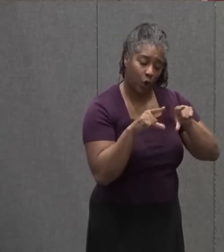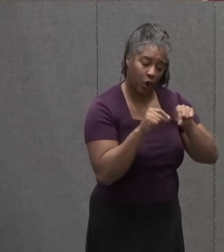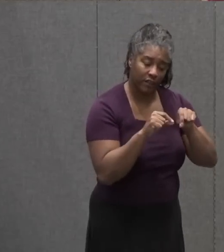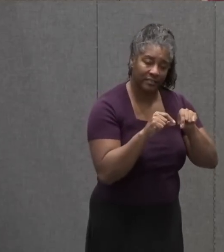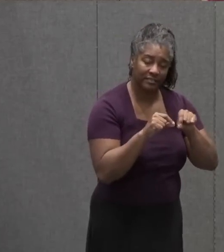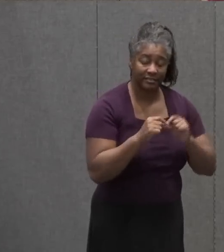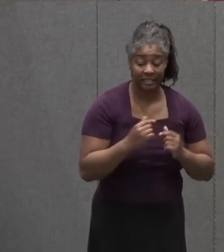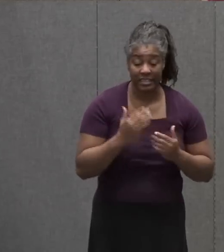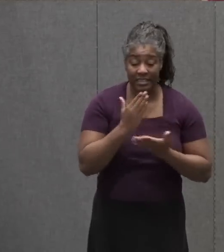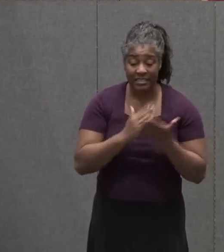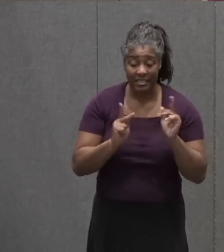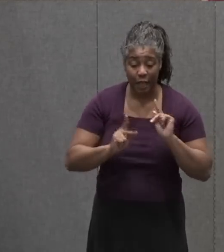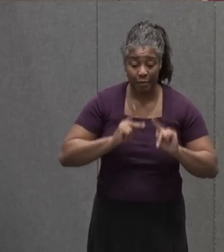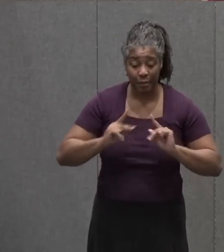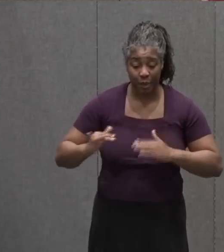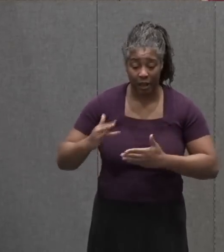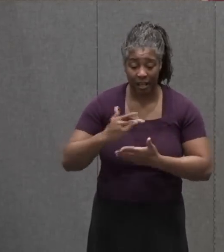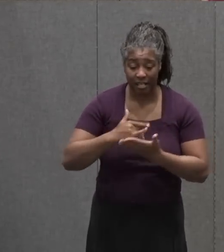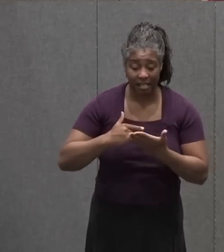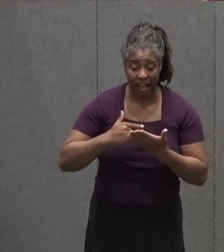and Jerome what did he collect?